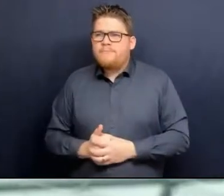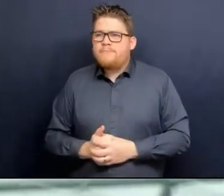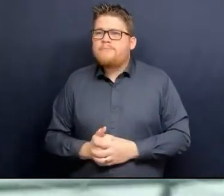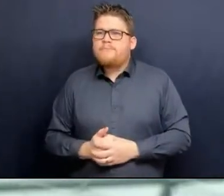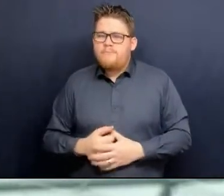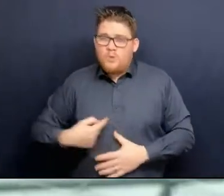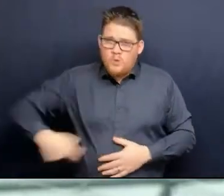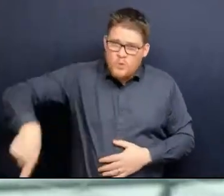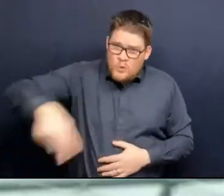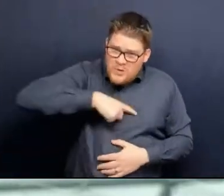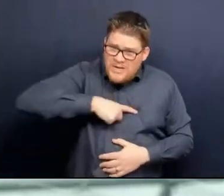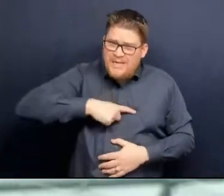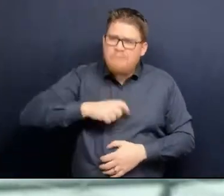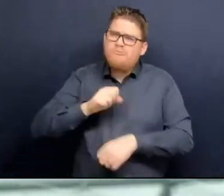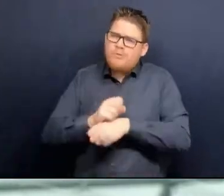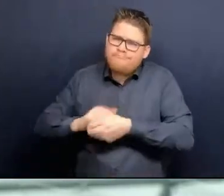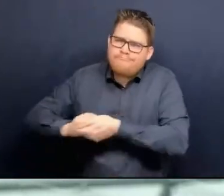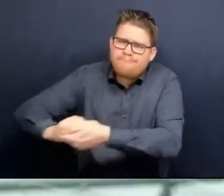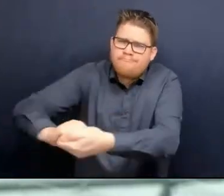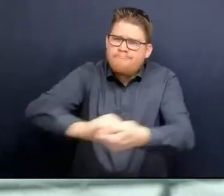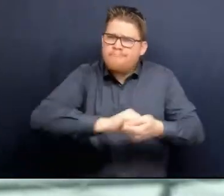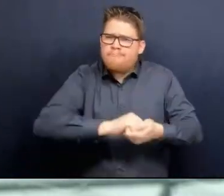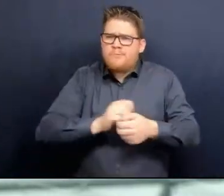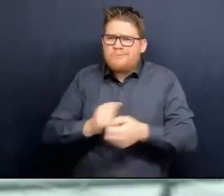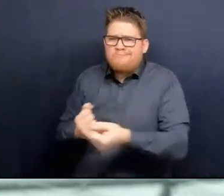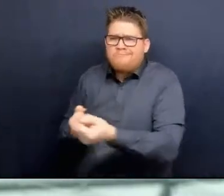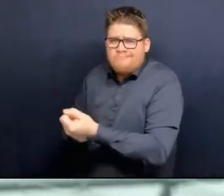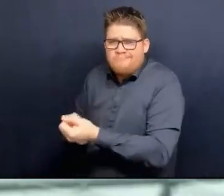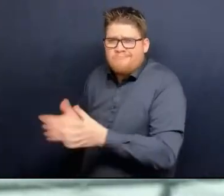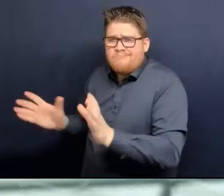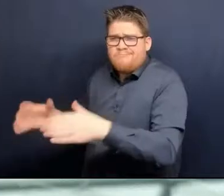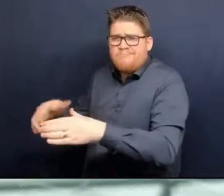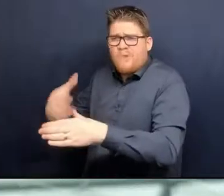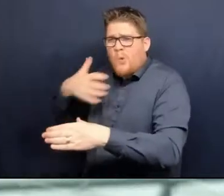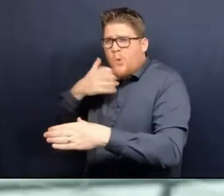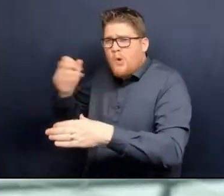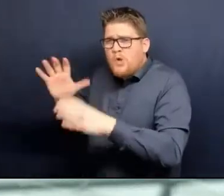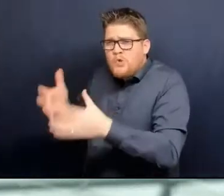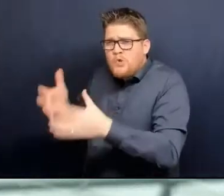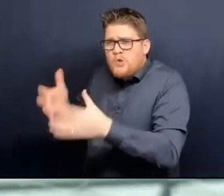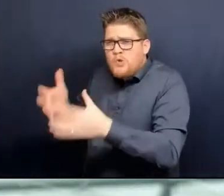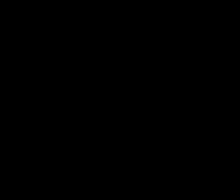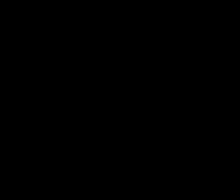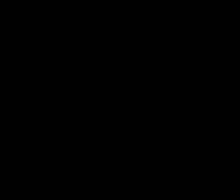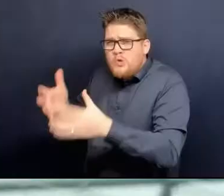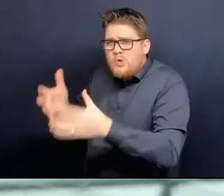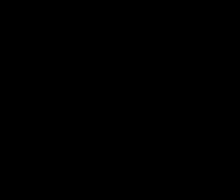work together to do what is right for us and to respect That